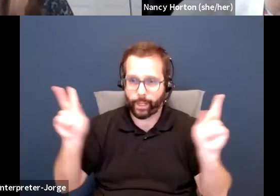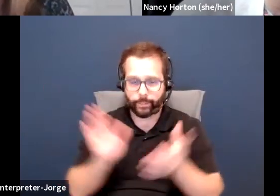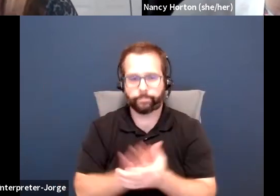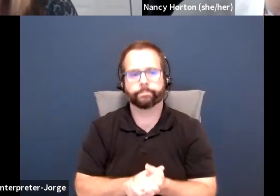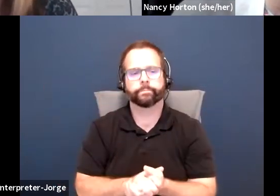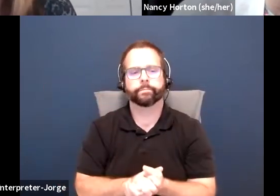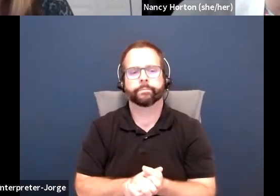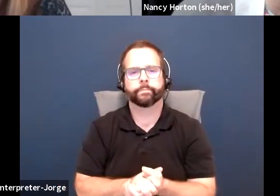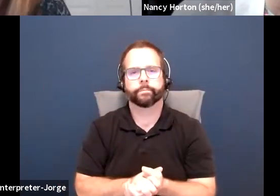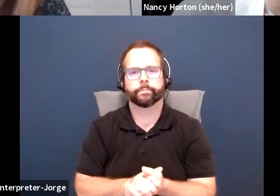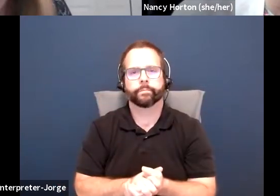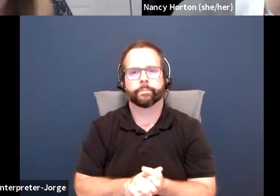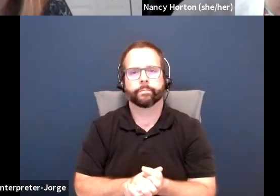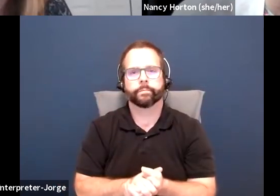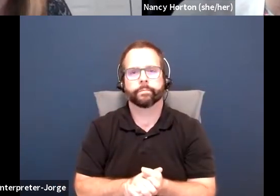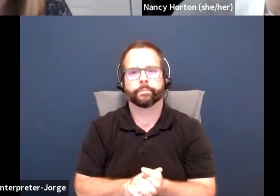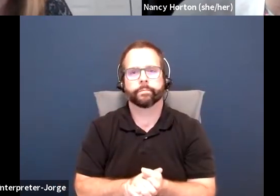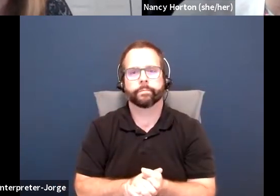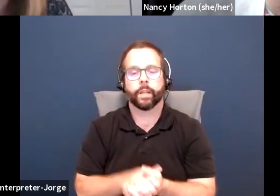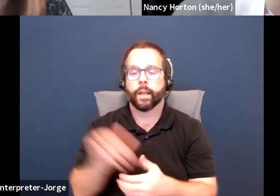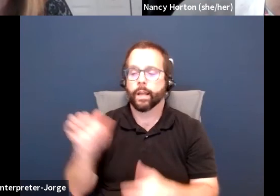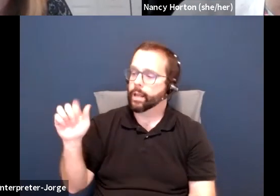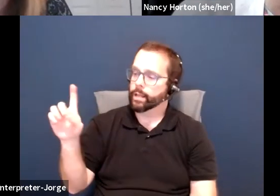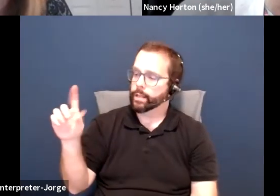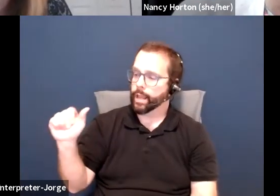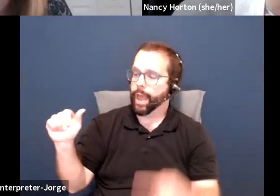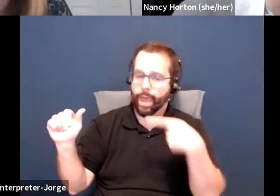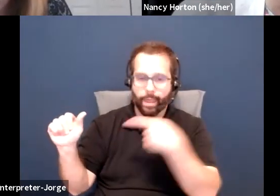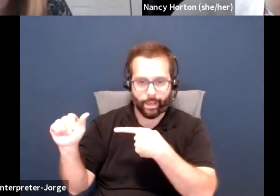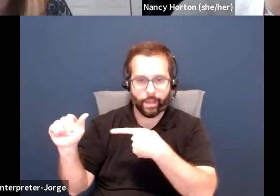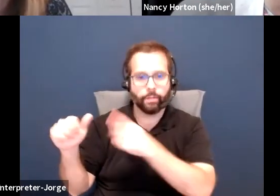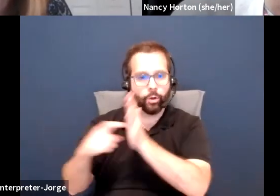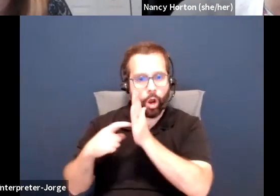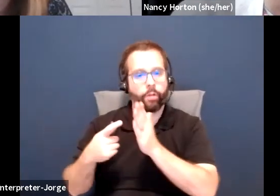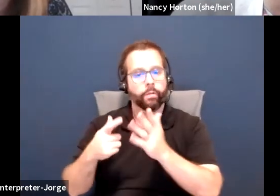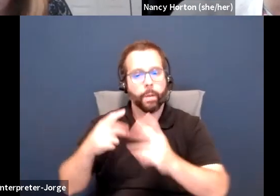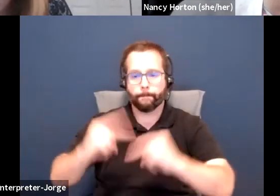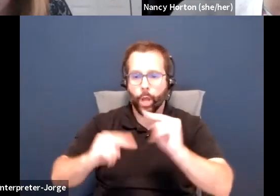Okay. Let's look at private businesses now, businesses that serve